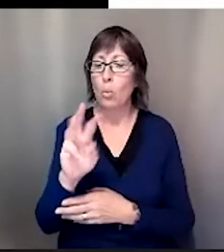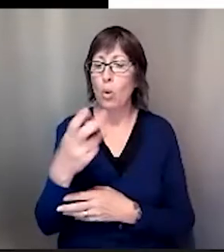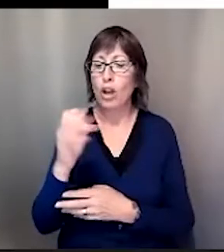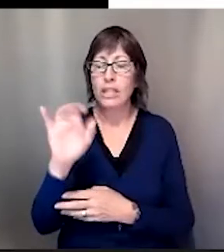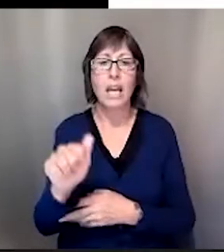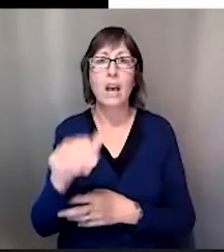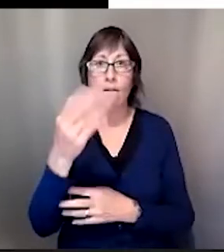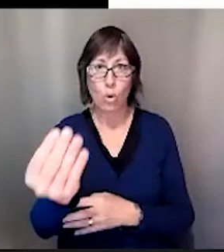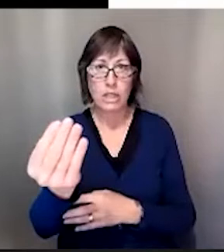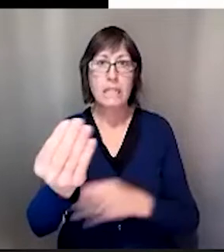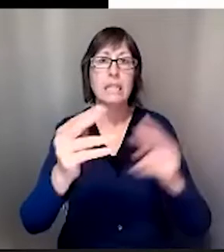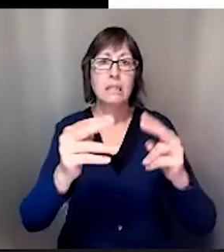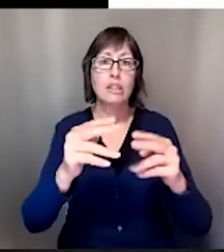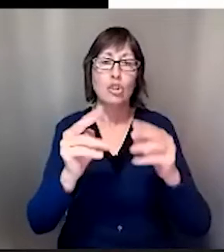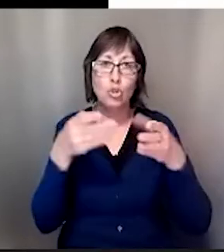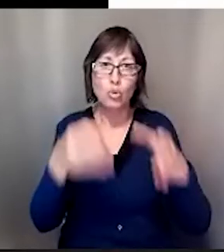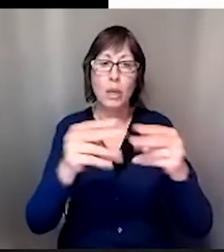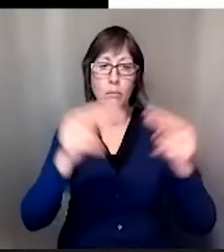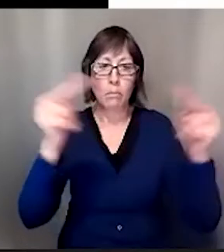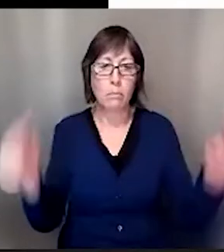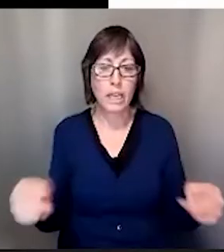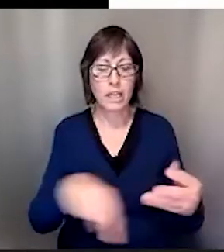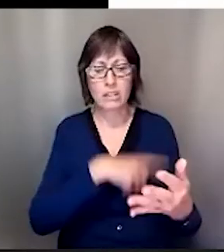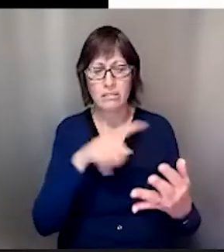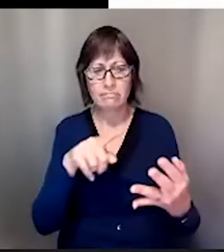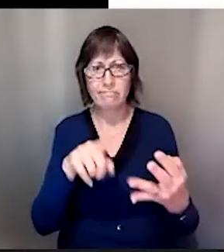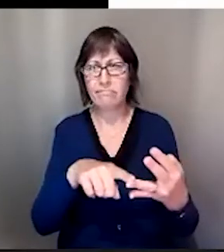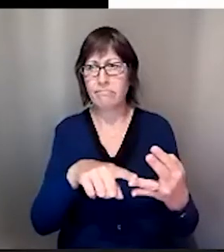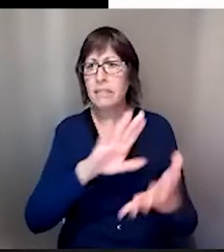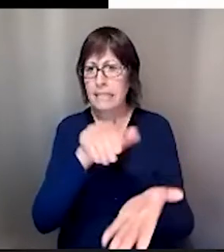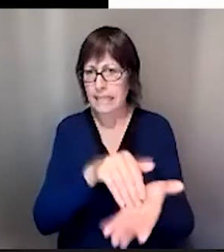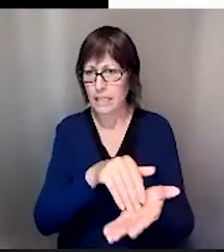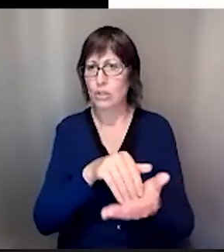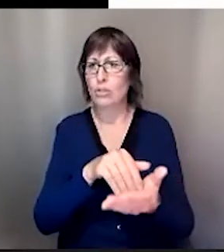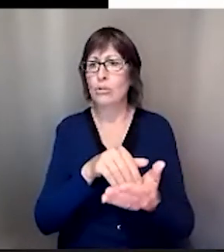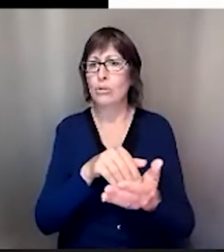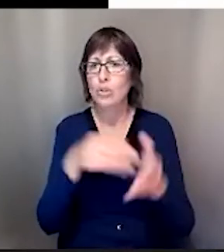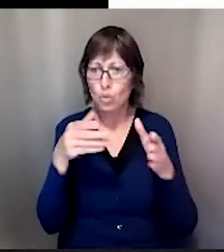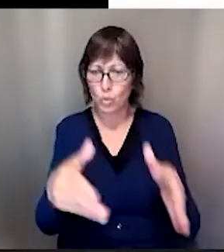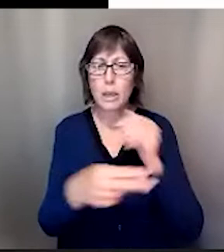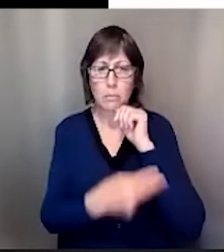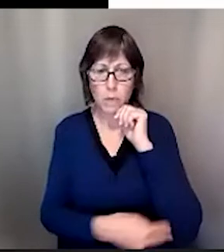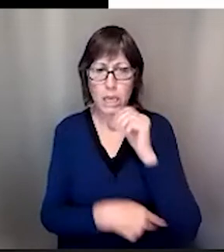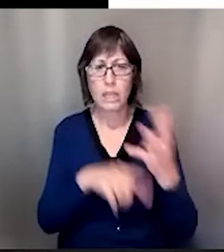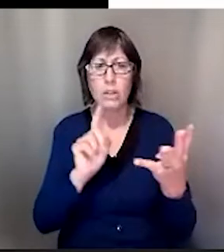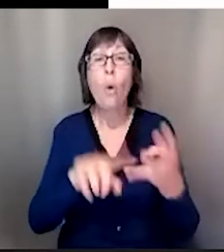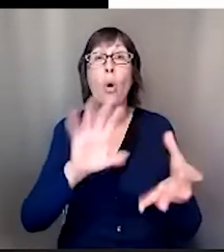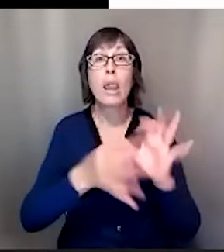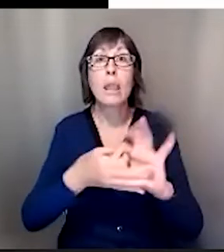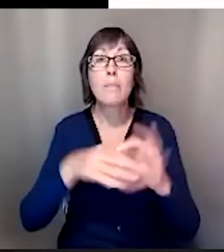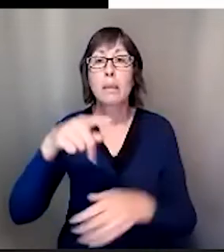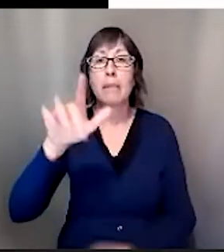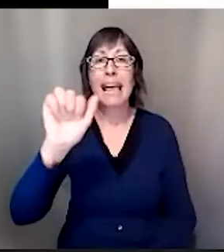(Fourth Street N.E.), and Centre Street (Centre Street N) bridges and the Olympic Plaza pergola.